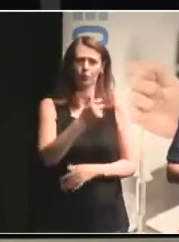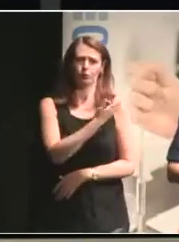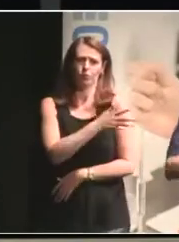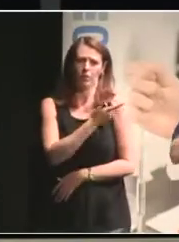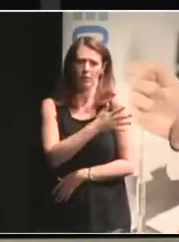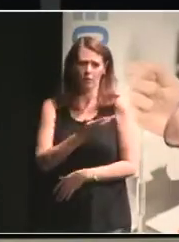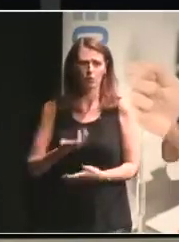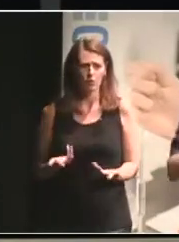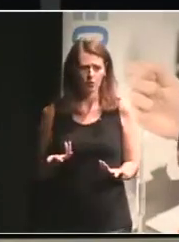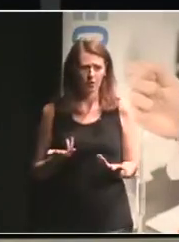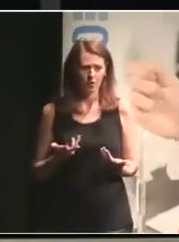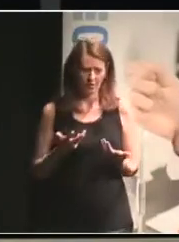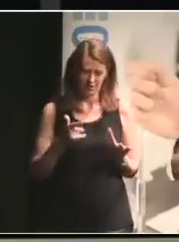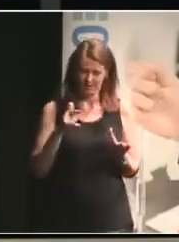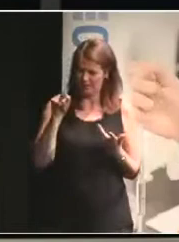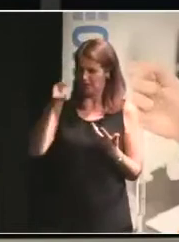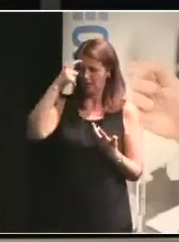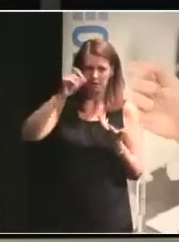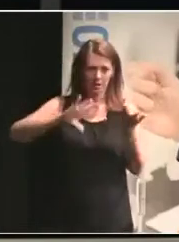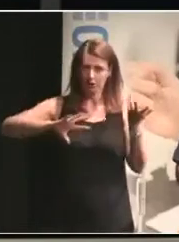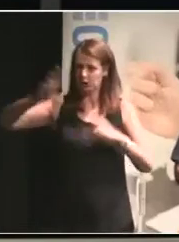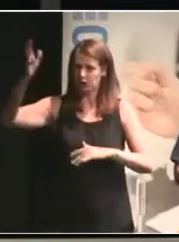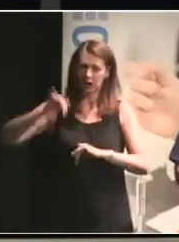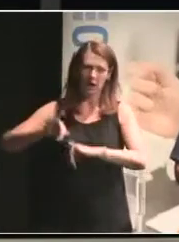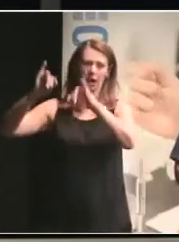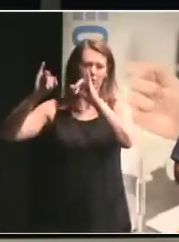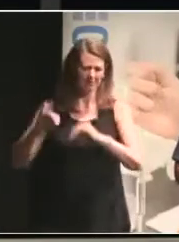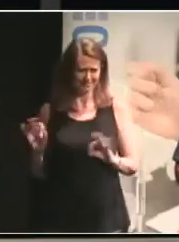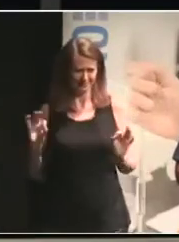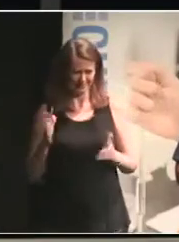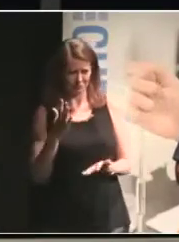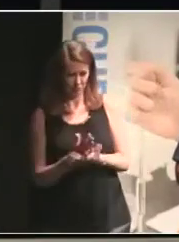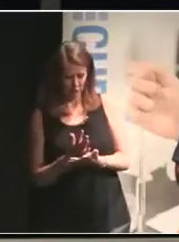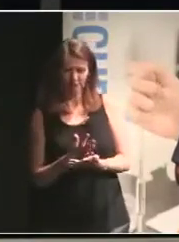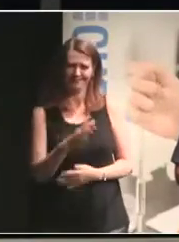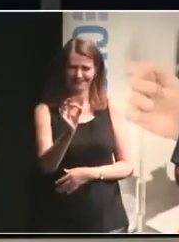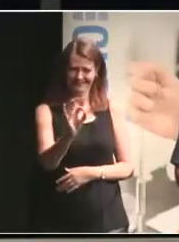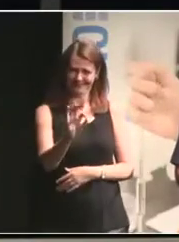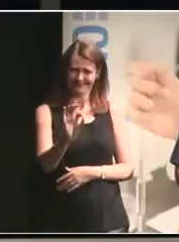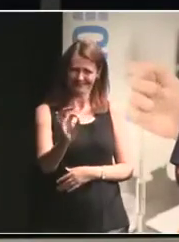idea that it's all going you know a miss it's not quite really accurate, but it's still we have a